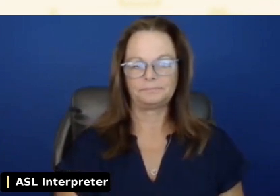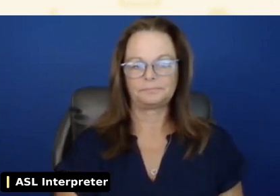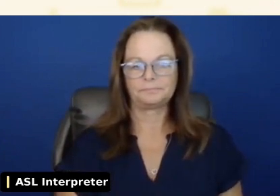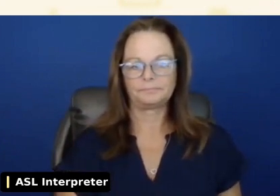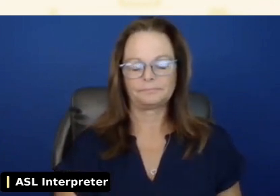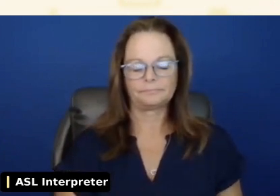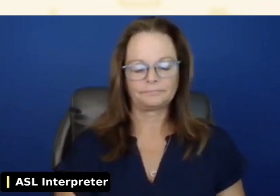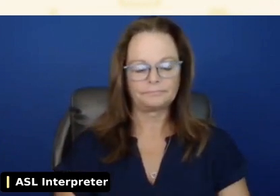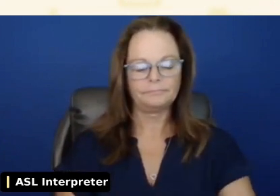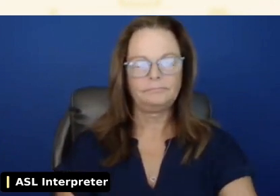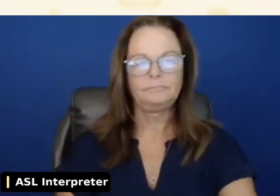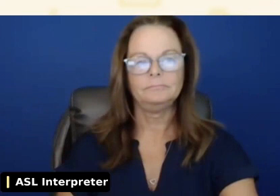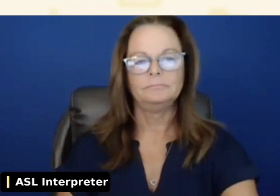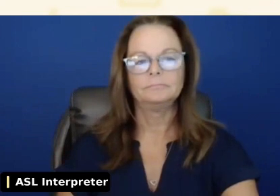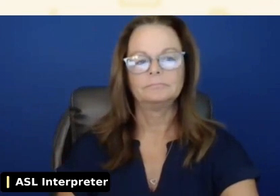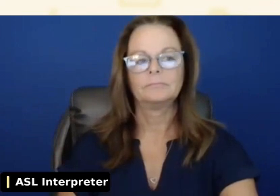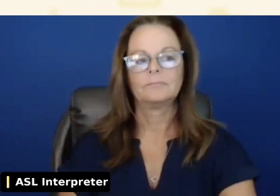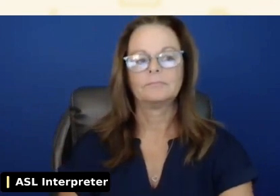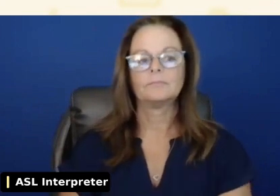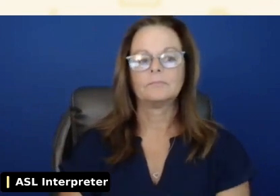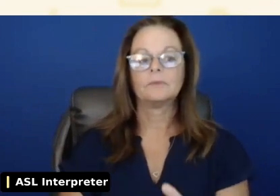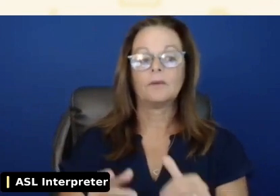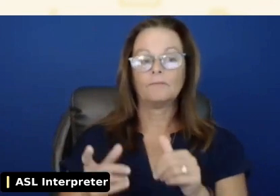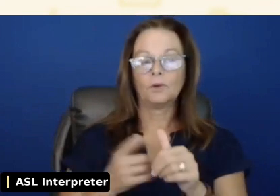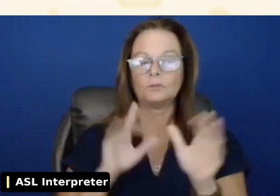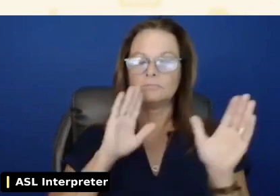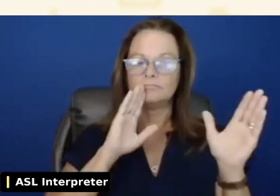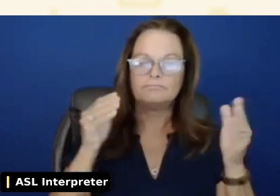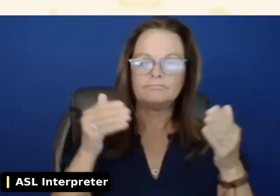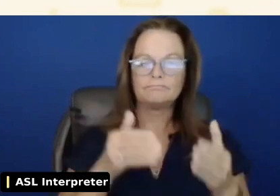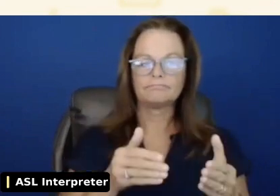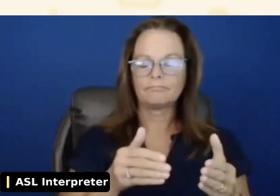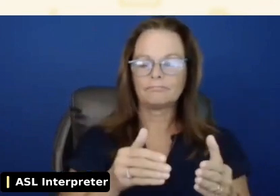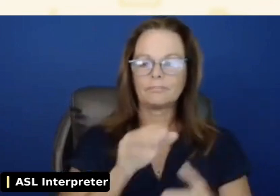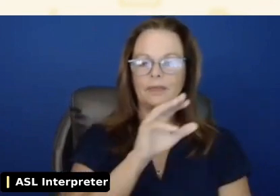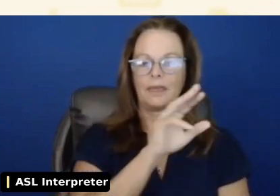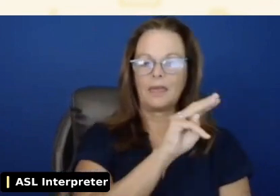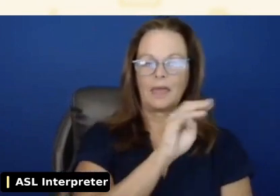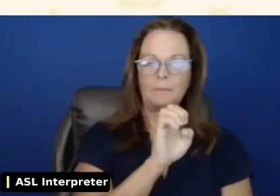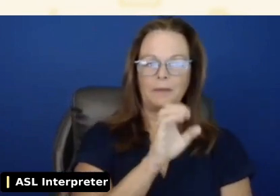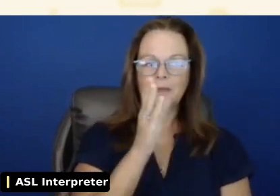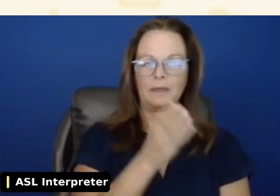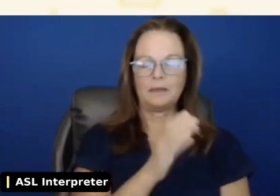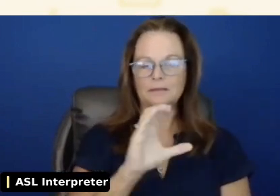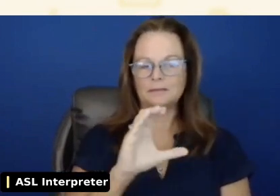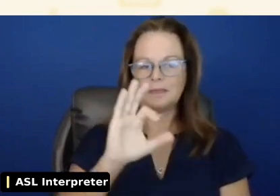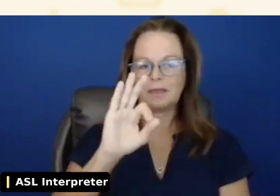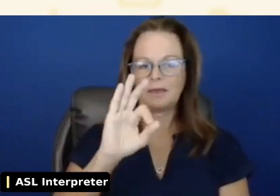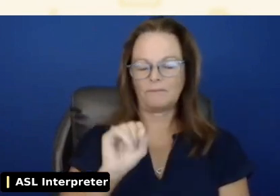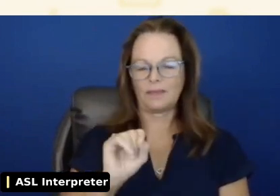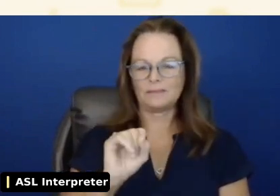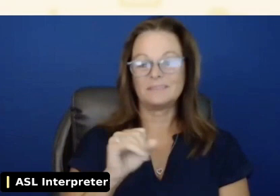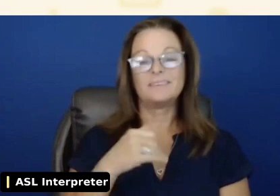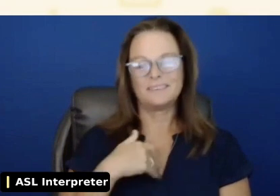It's a topic close to my heart because I'm currently also suffering on that.